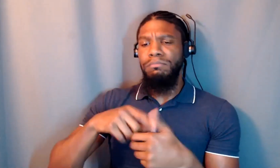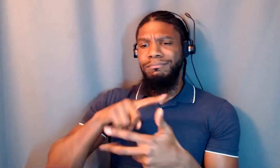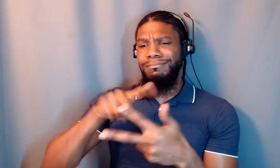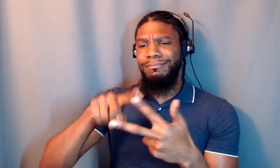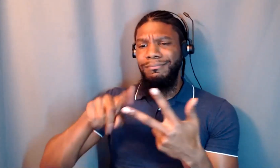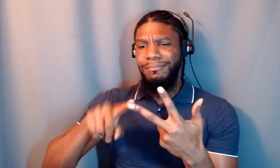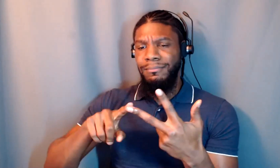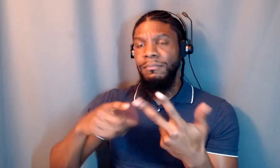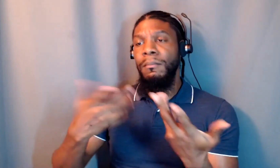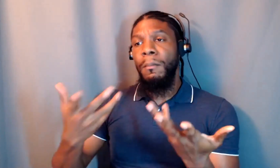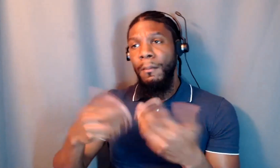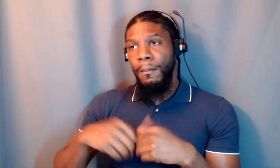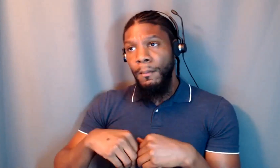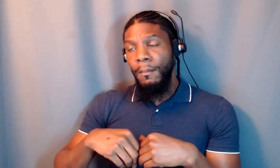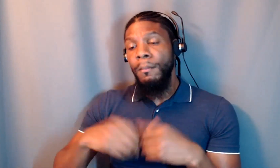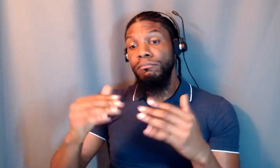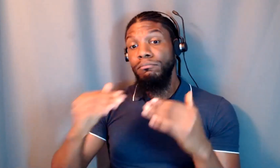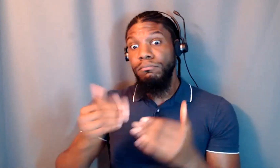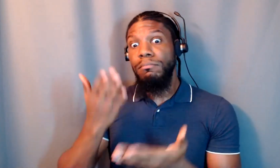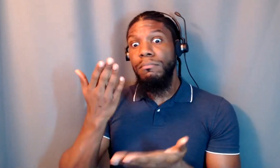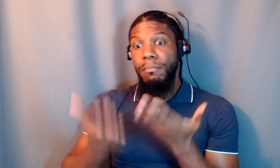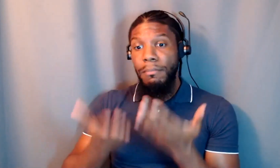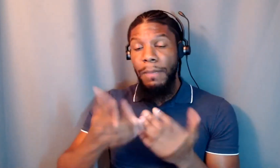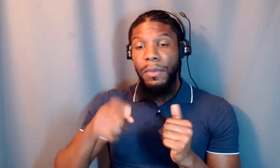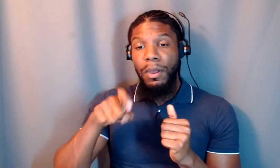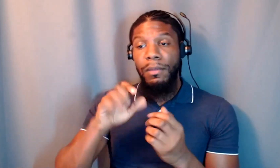It might be something where they focus on a couple main ideas